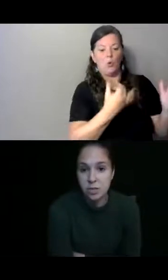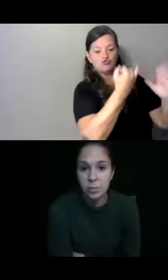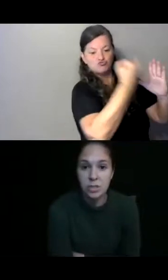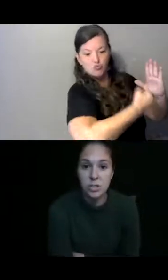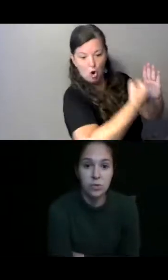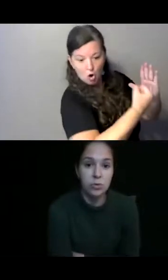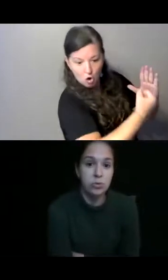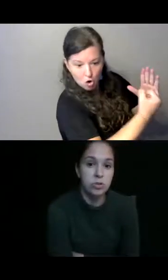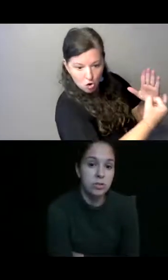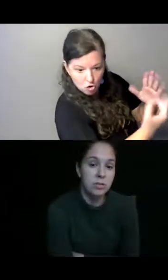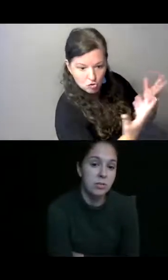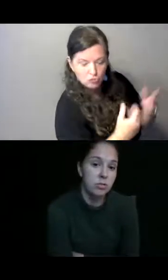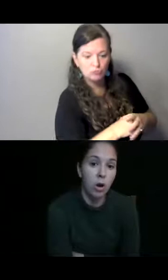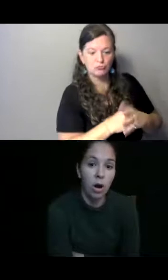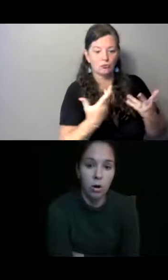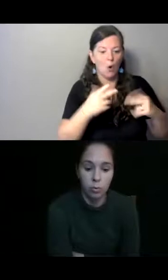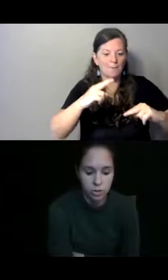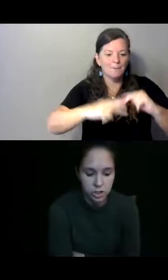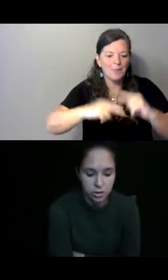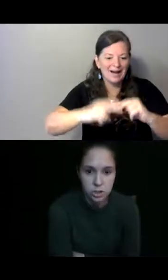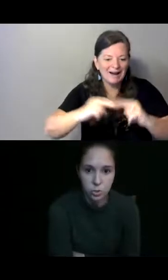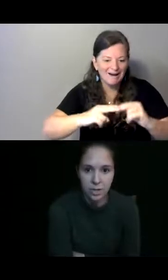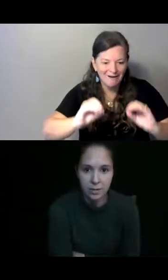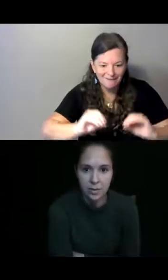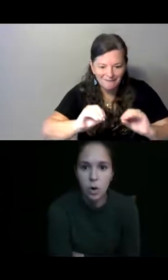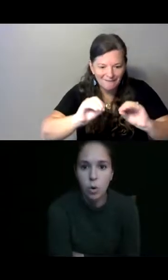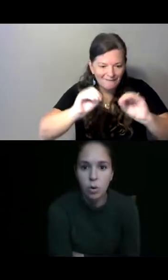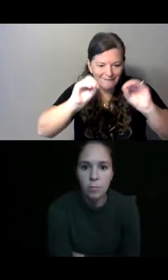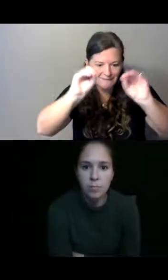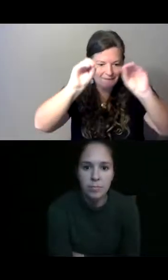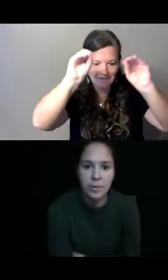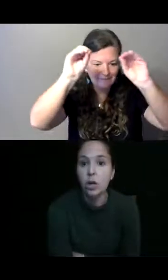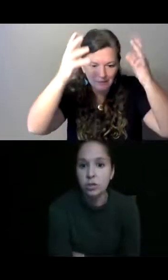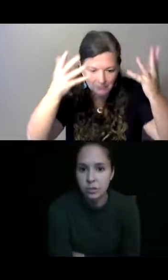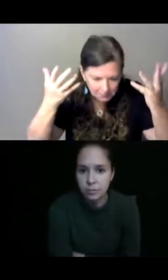So, they want to draw or share a story or build.